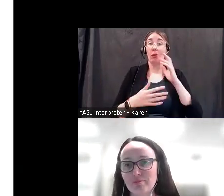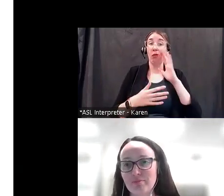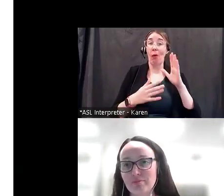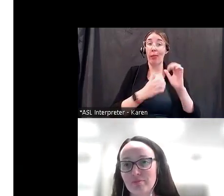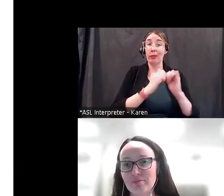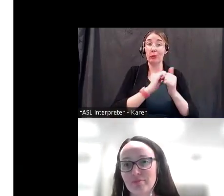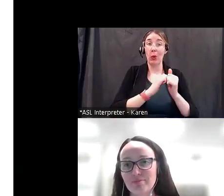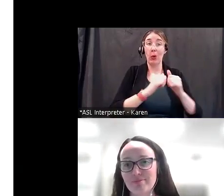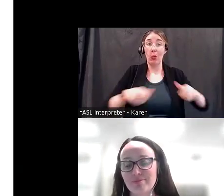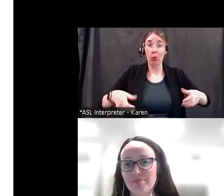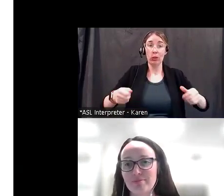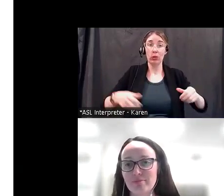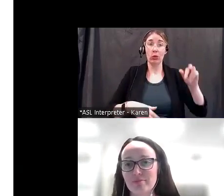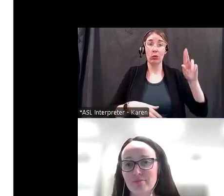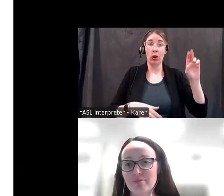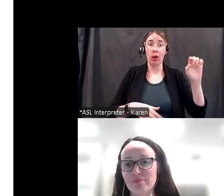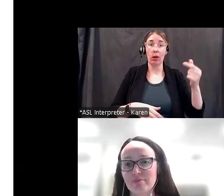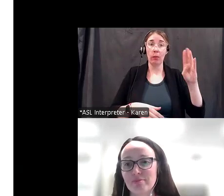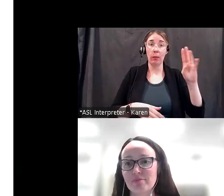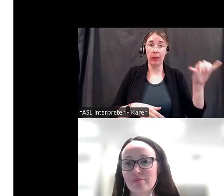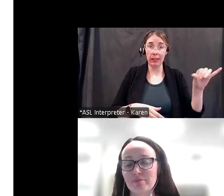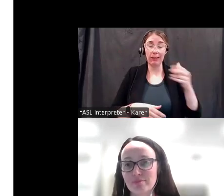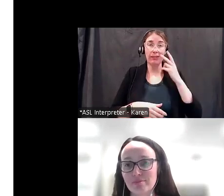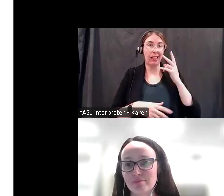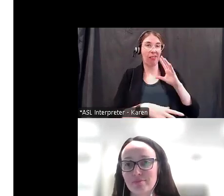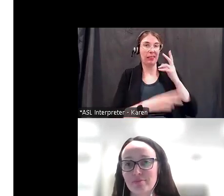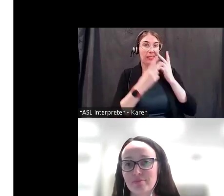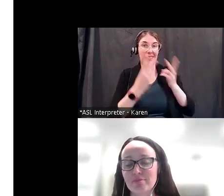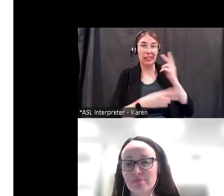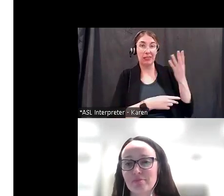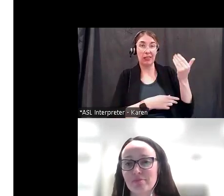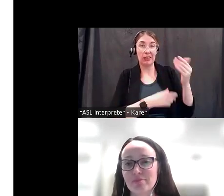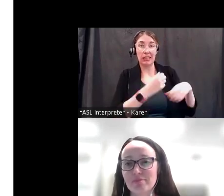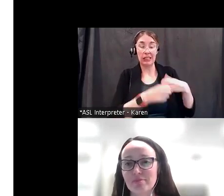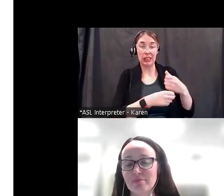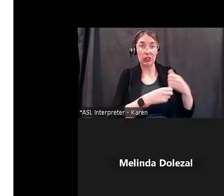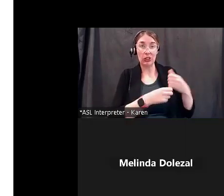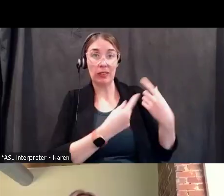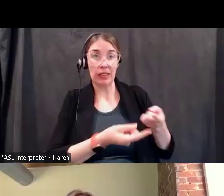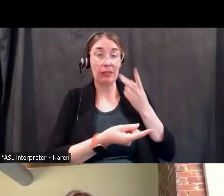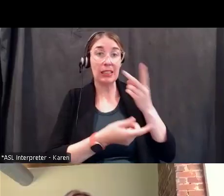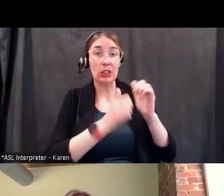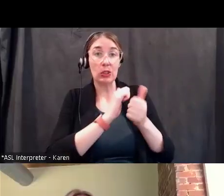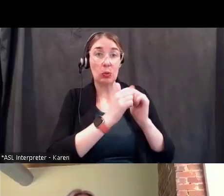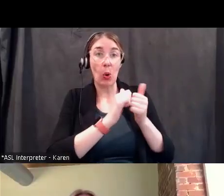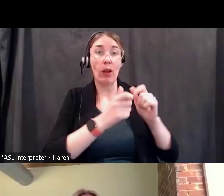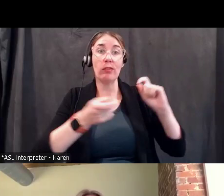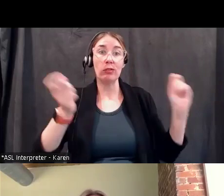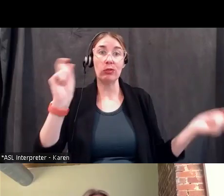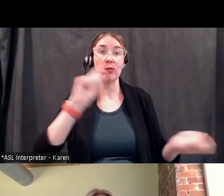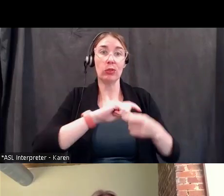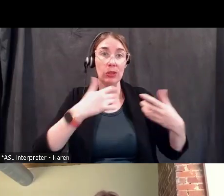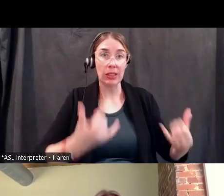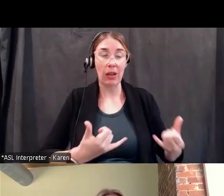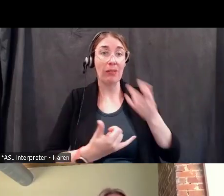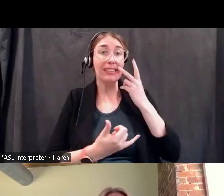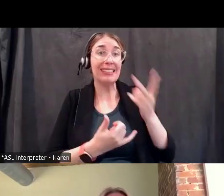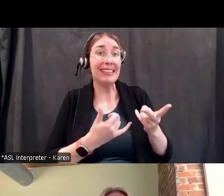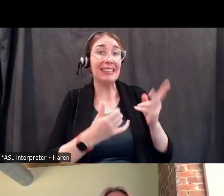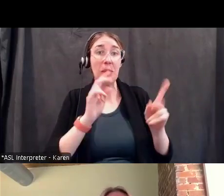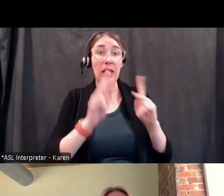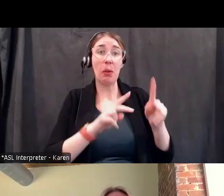15 years now, it's changed people's lives, they think their life is over, then they get involved